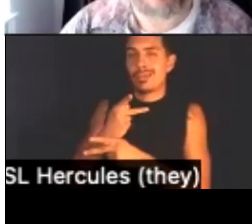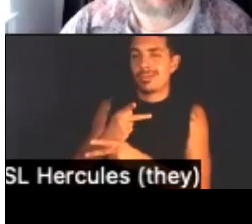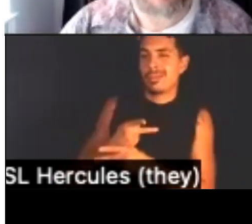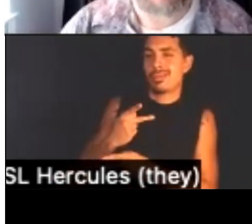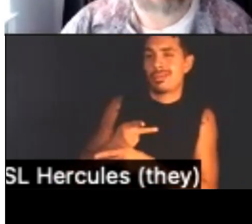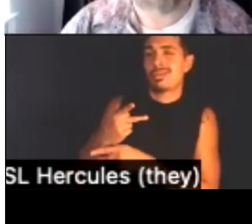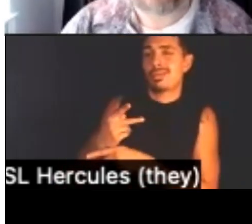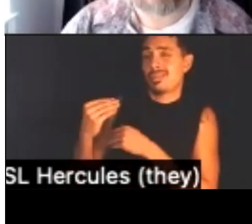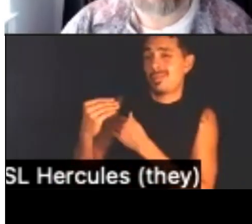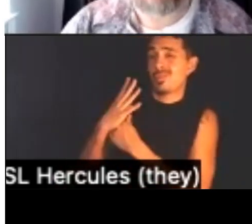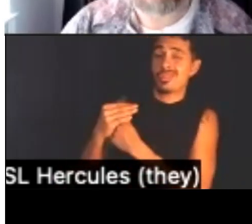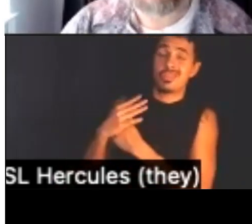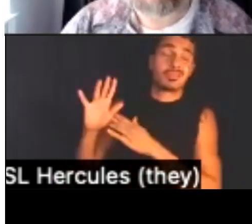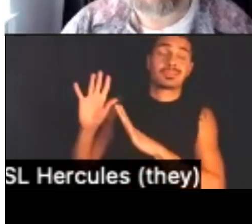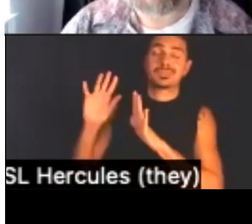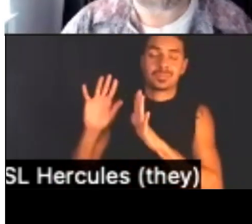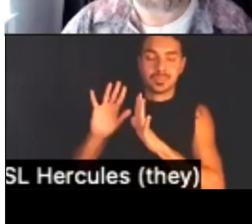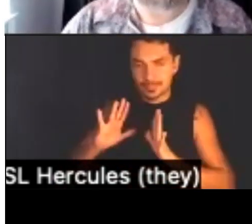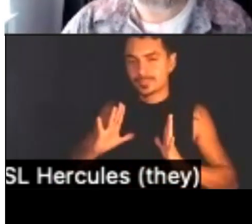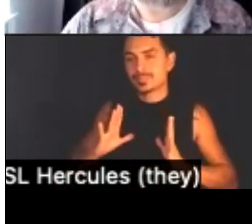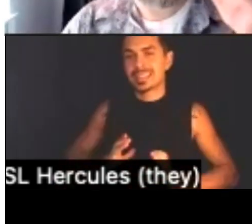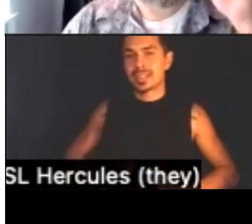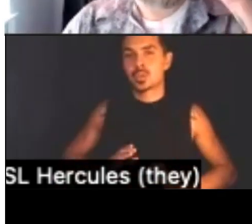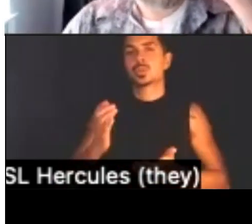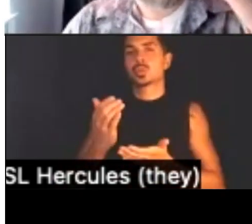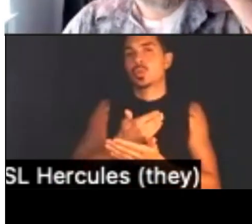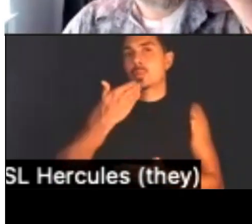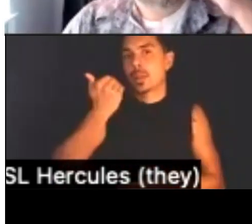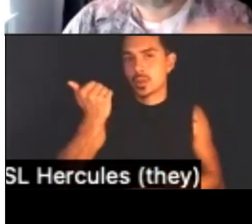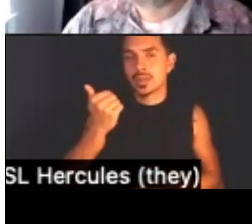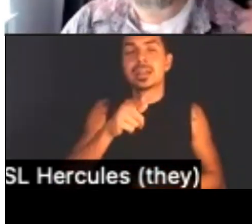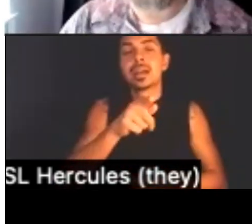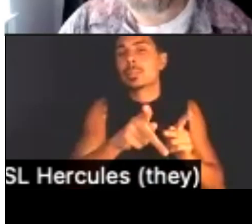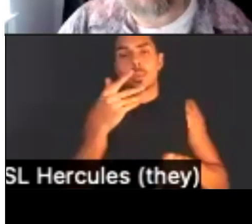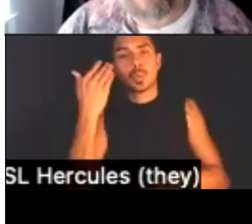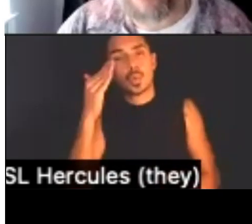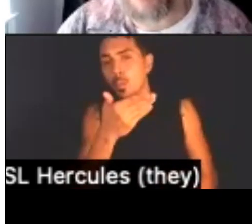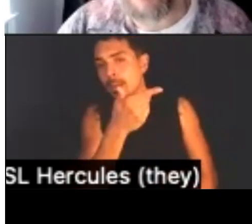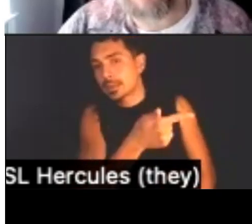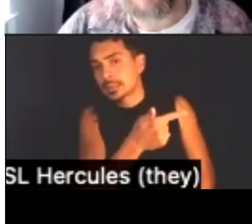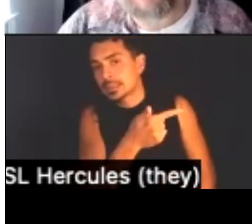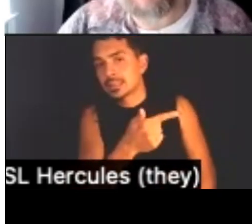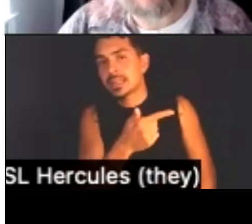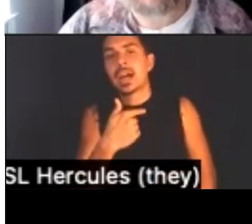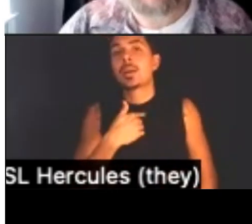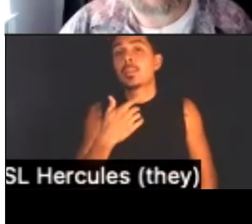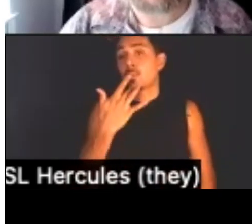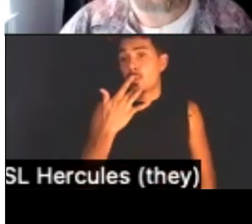that a lot of folks don't know about. So I encourage you to refer that to your trans clients